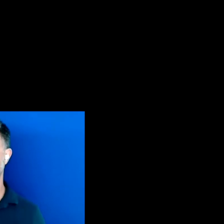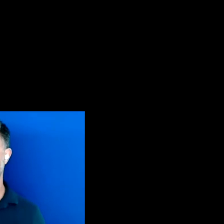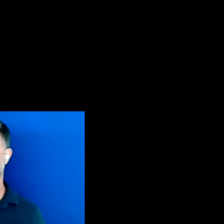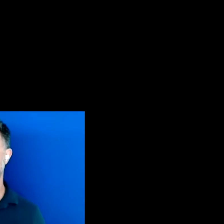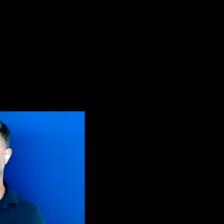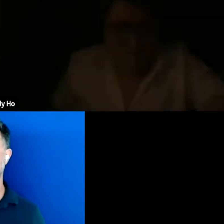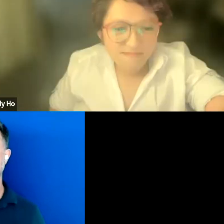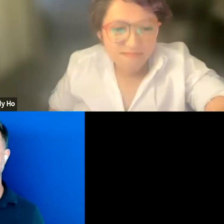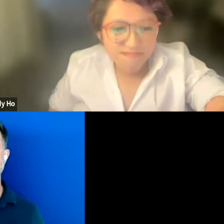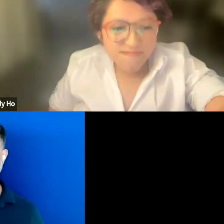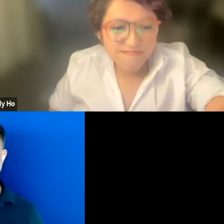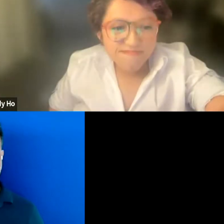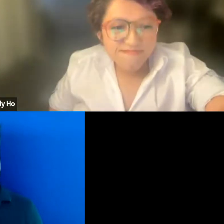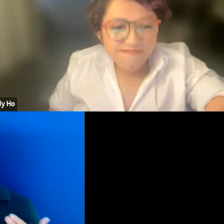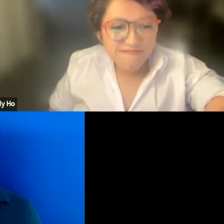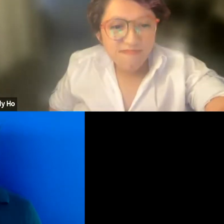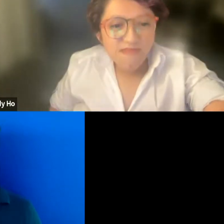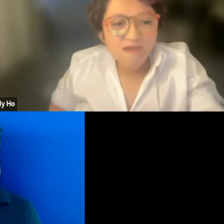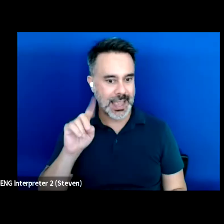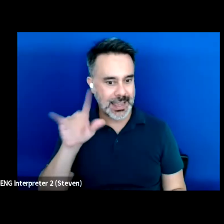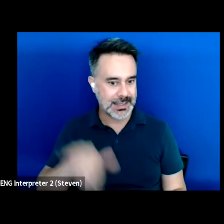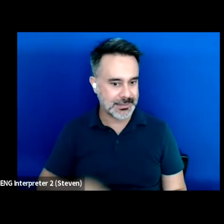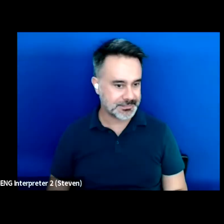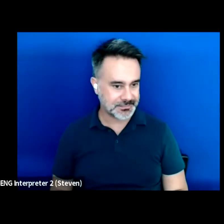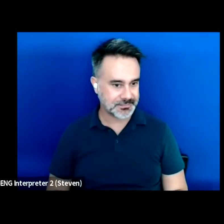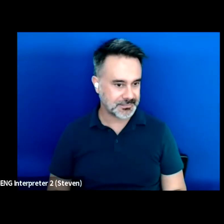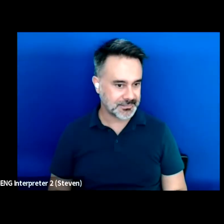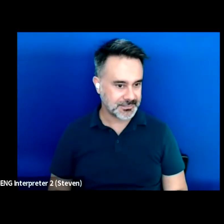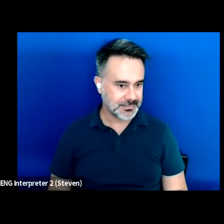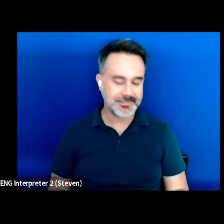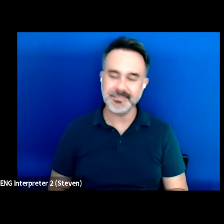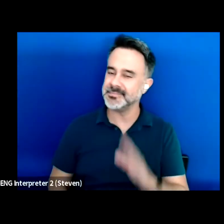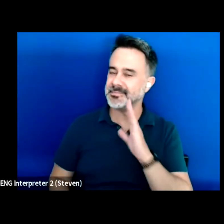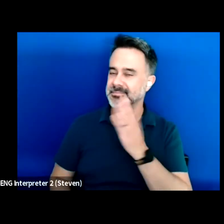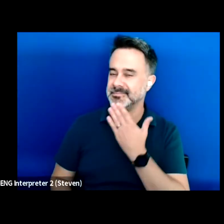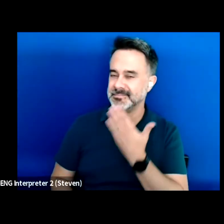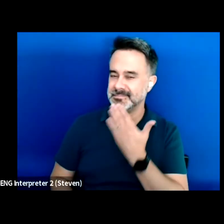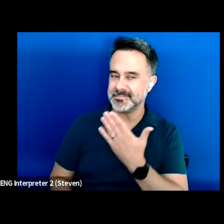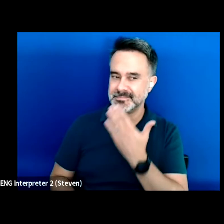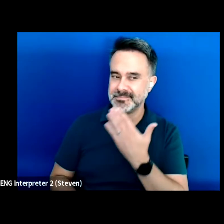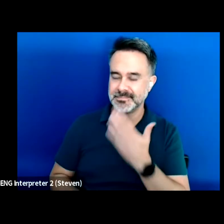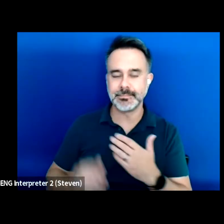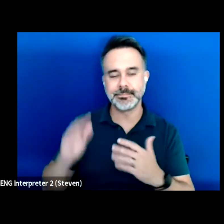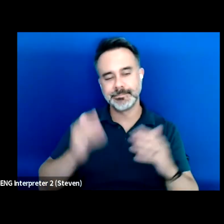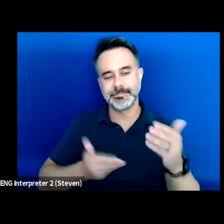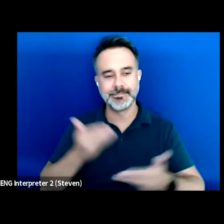And we are also thrilled that you all could join us in celebrating the launch of Alice Wong's memoir.